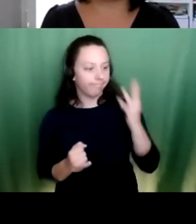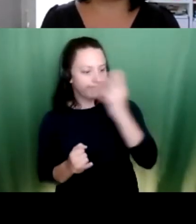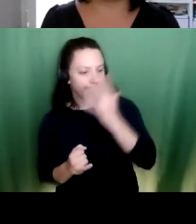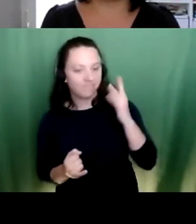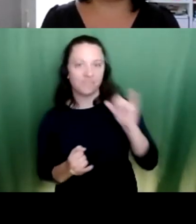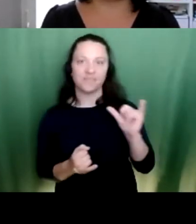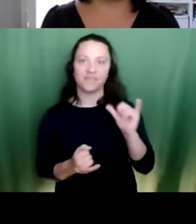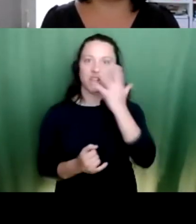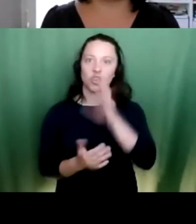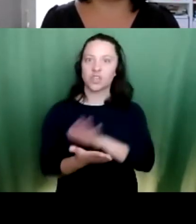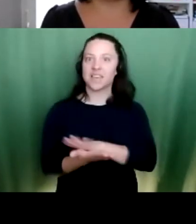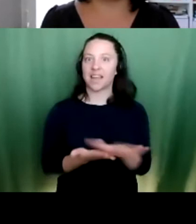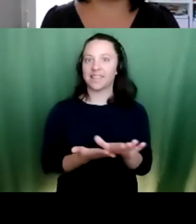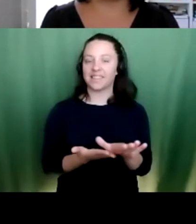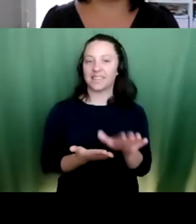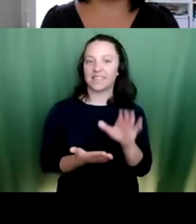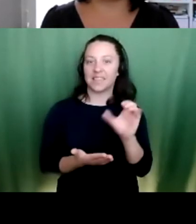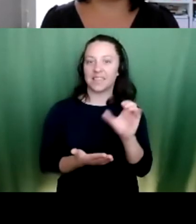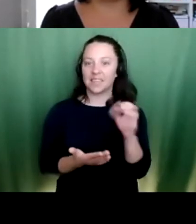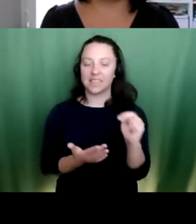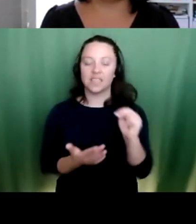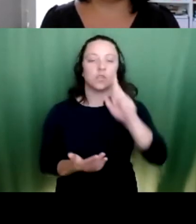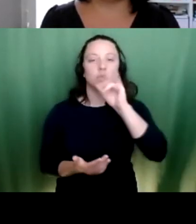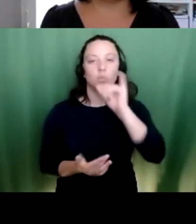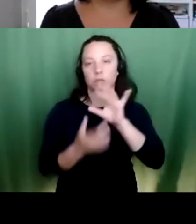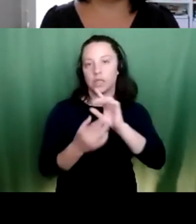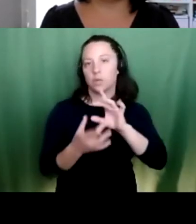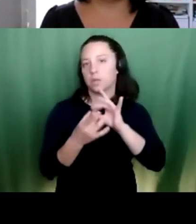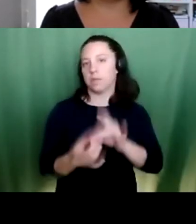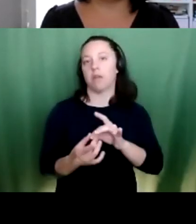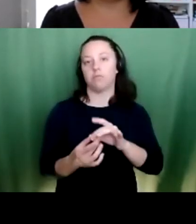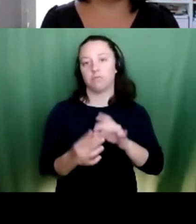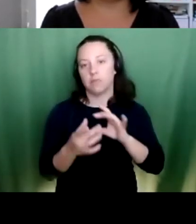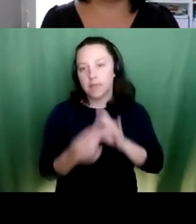and really just had it be about connecting with each other and learning from each other.